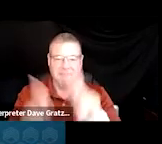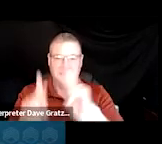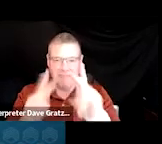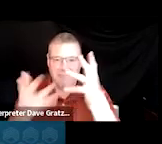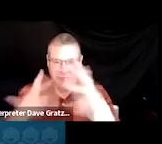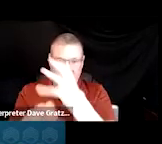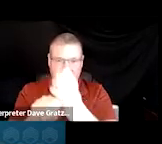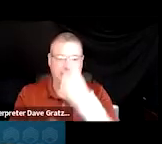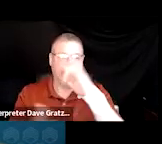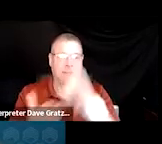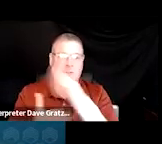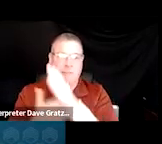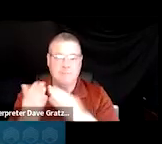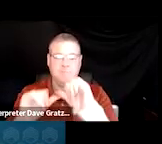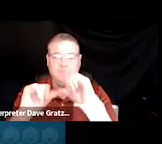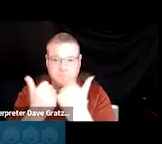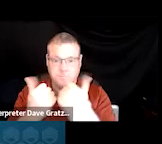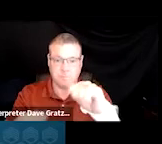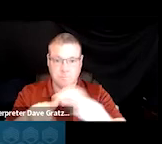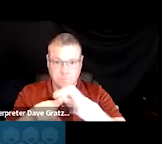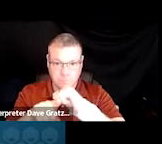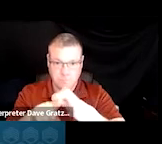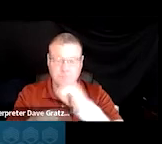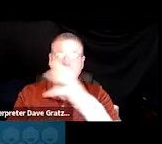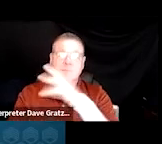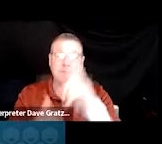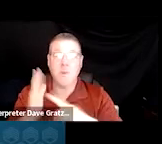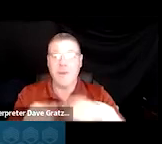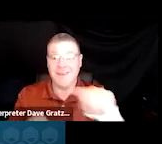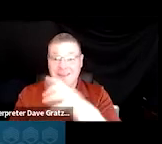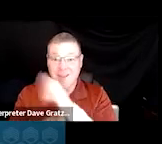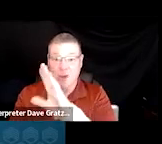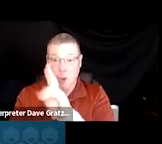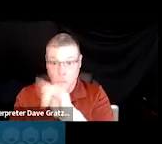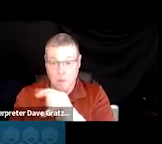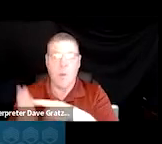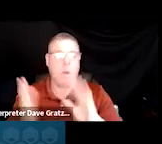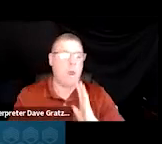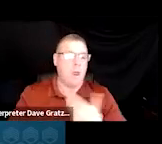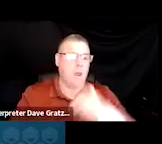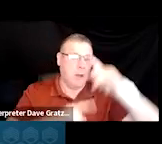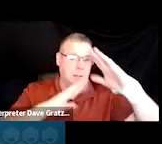as part of their agency training. And what they may get on their units, and what our expectations are in the training